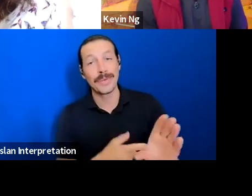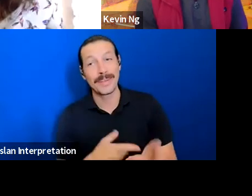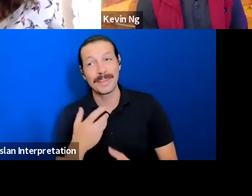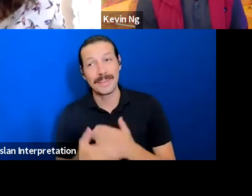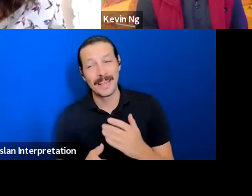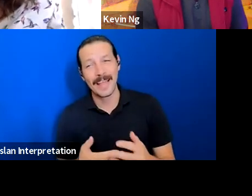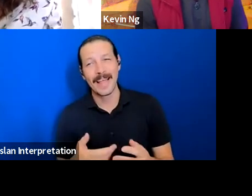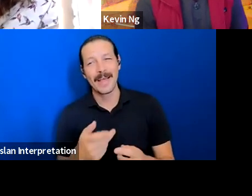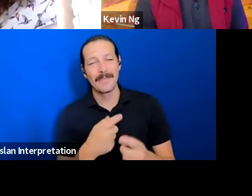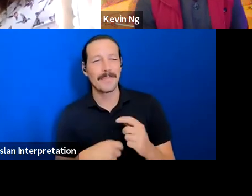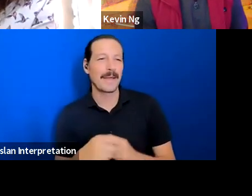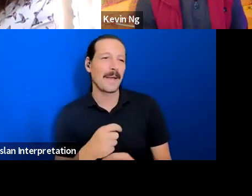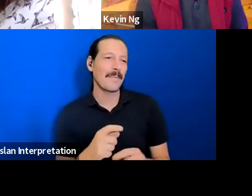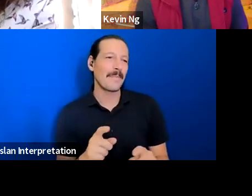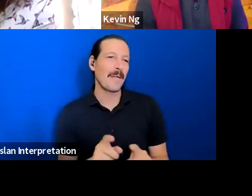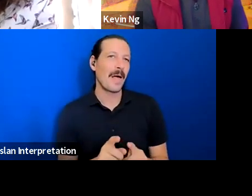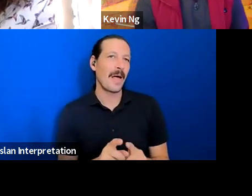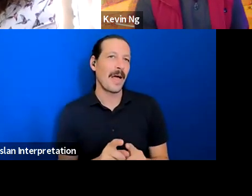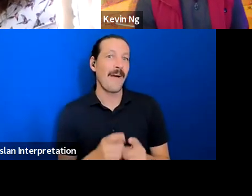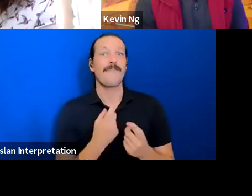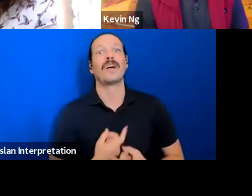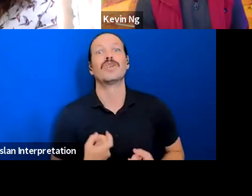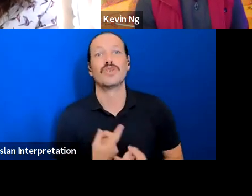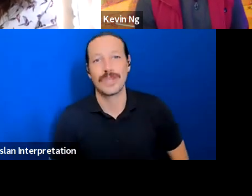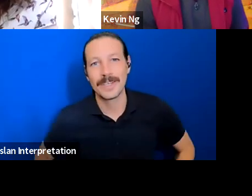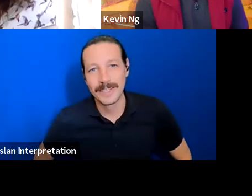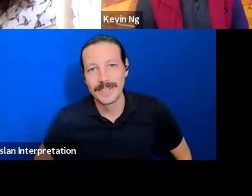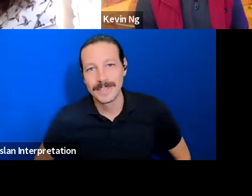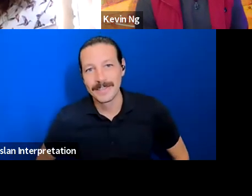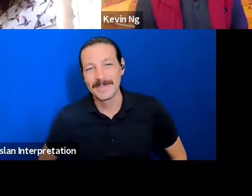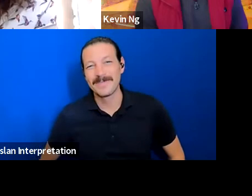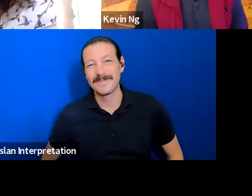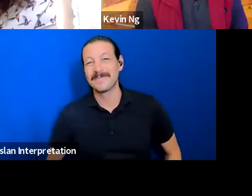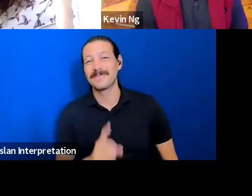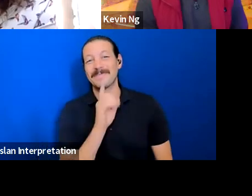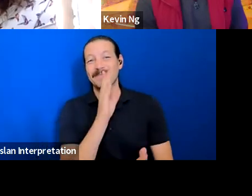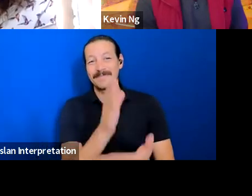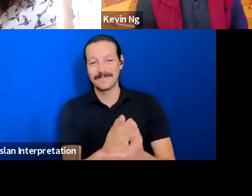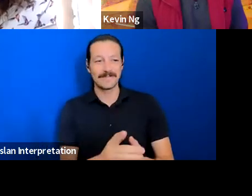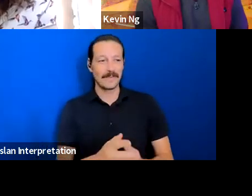frustrating, I guess I'll put it in those terms, mostly because knowing, after a number of times